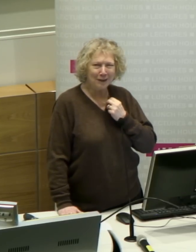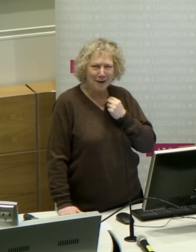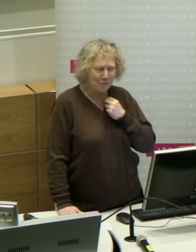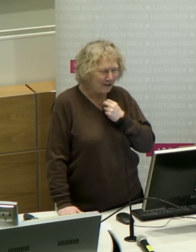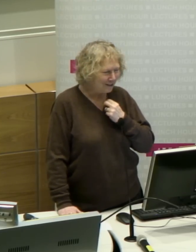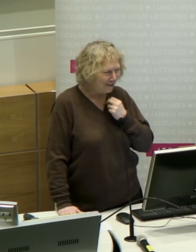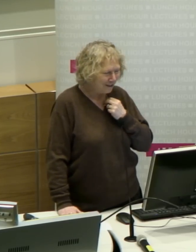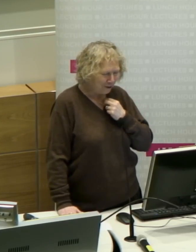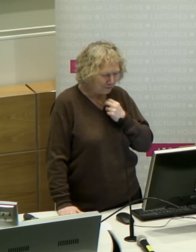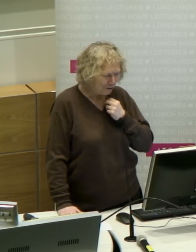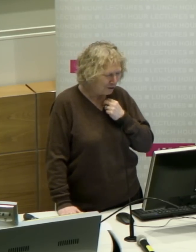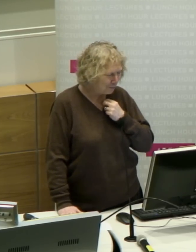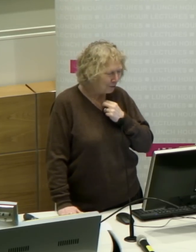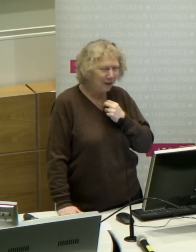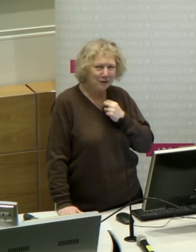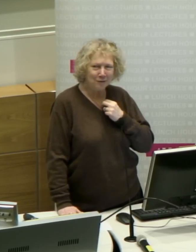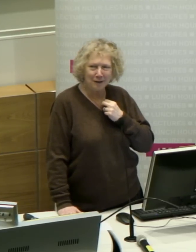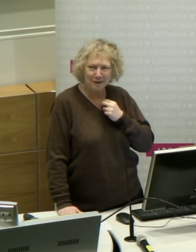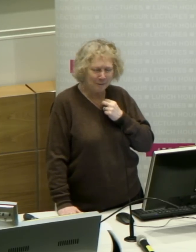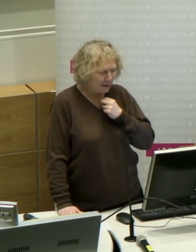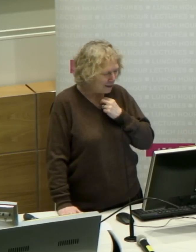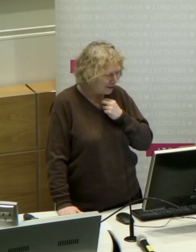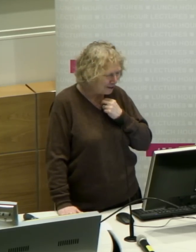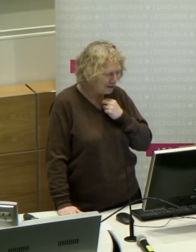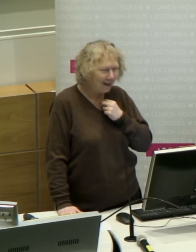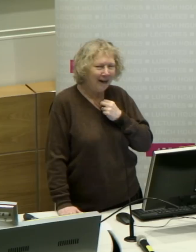and we've collaborated on various projects over many years